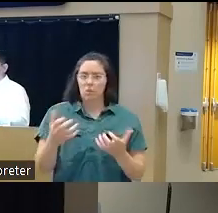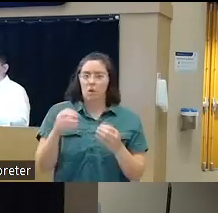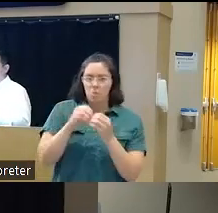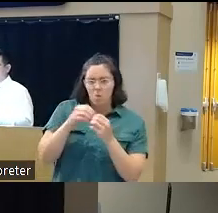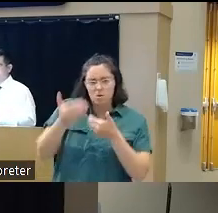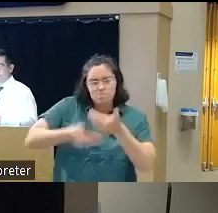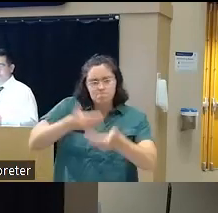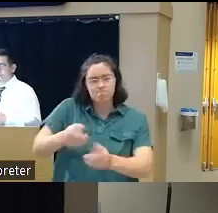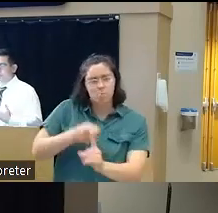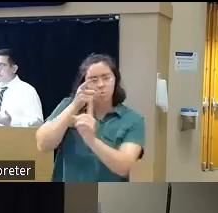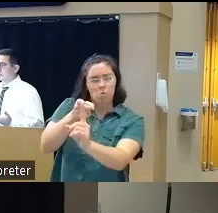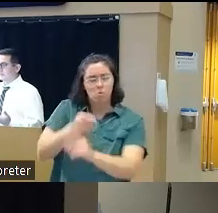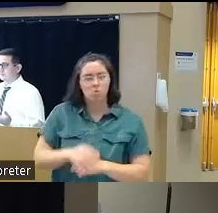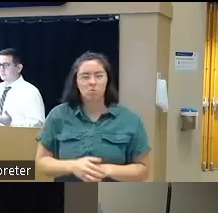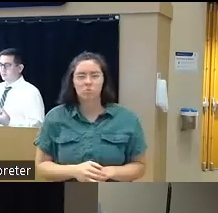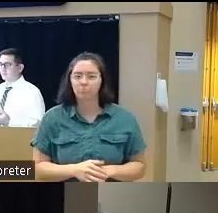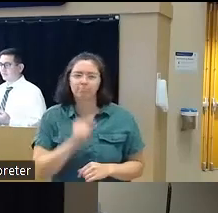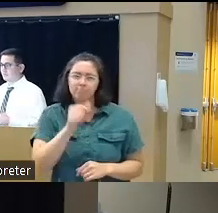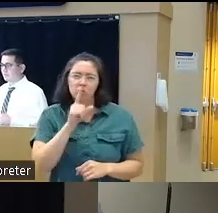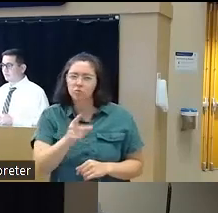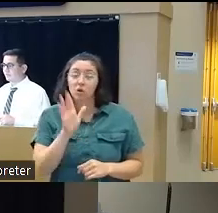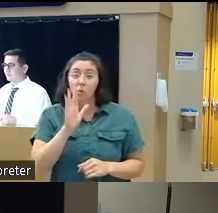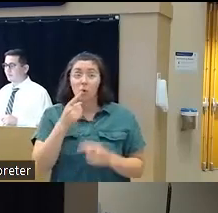working towards right because we don't think that this is going to necessarily work for everyone